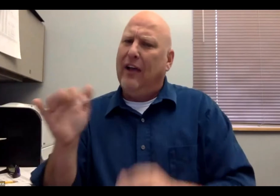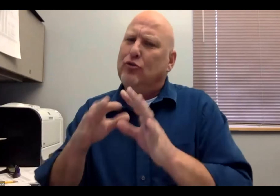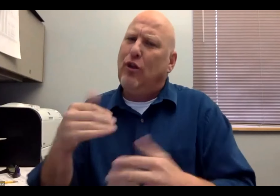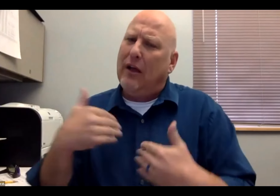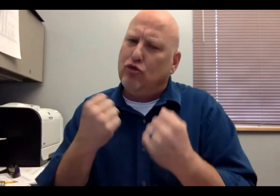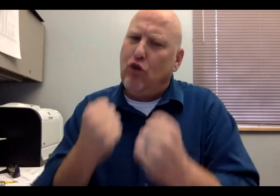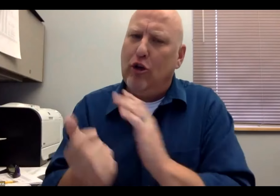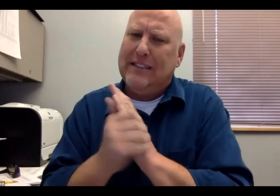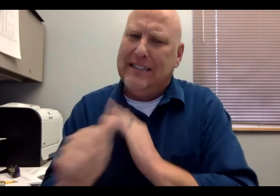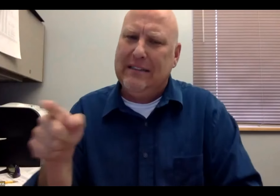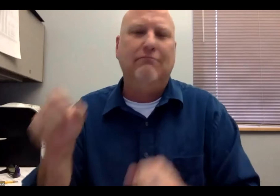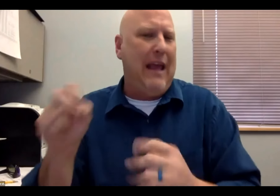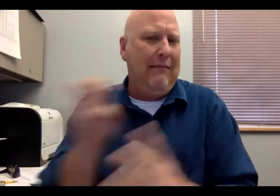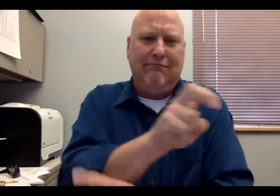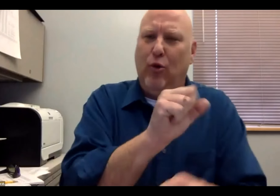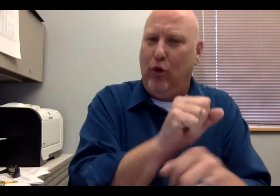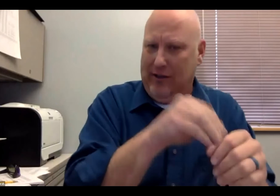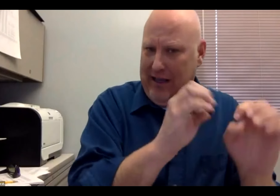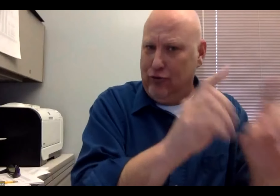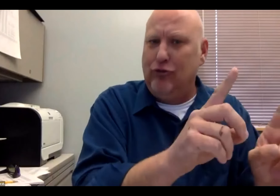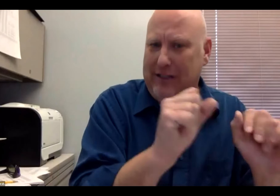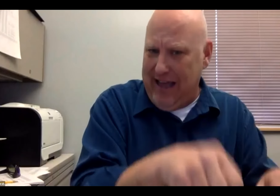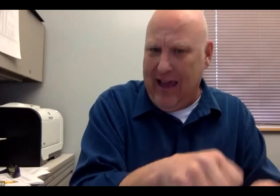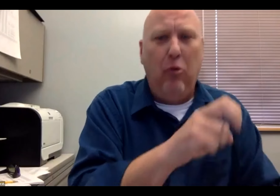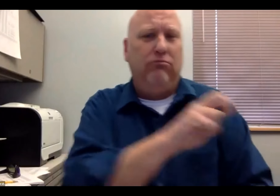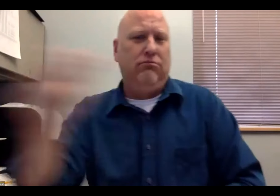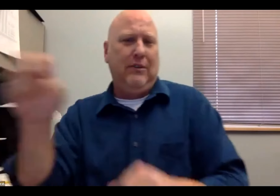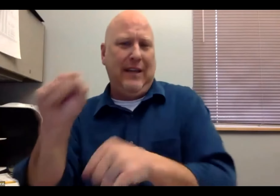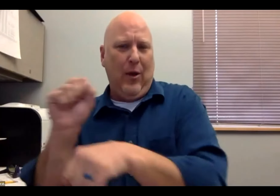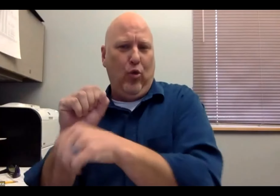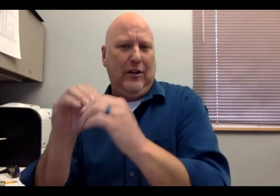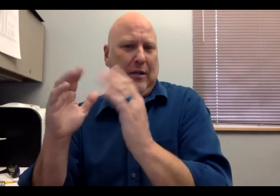interpreter. So, and it does show whether that interpreter has the skills to be able